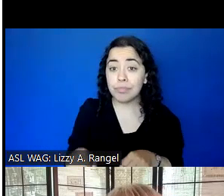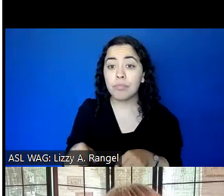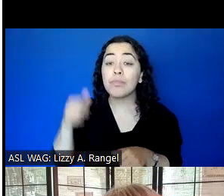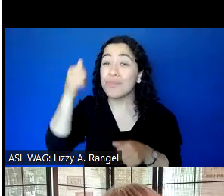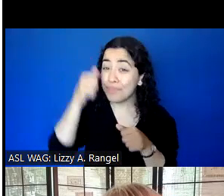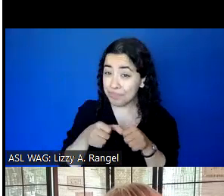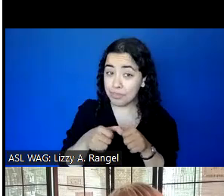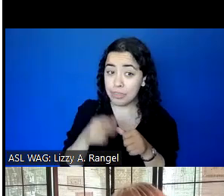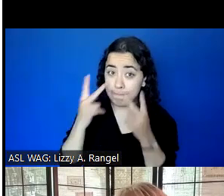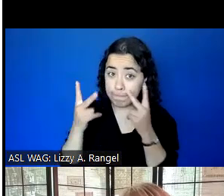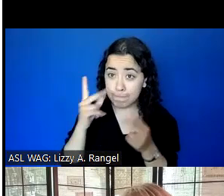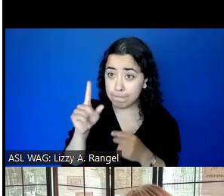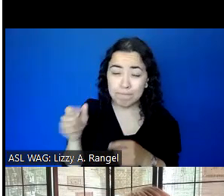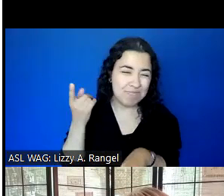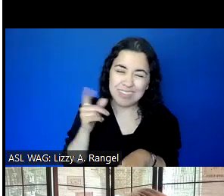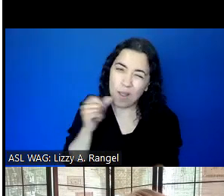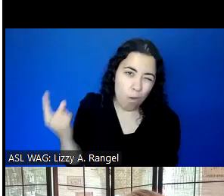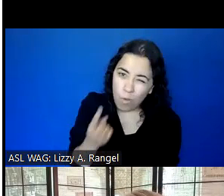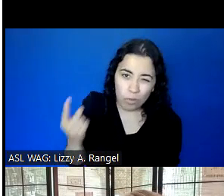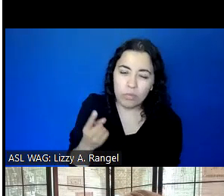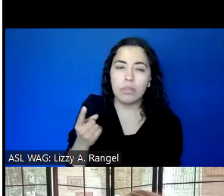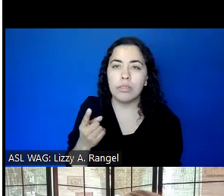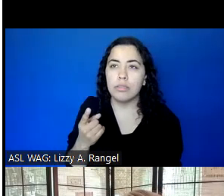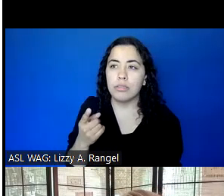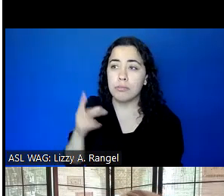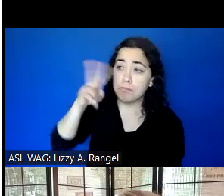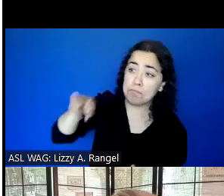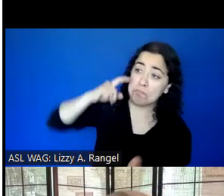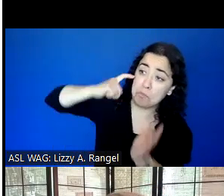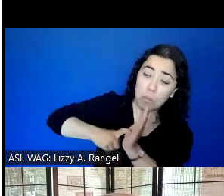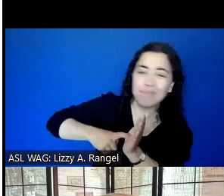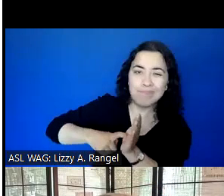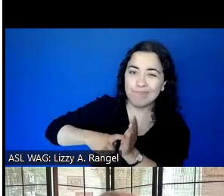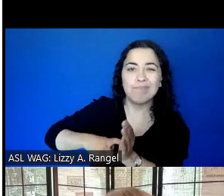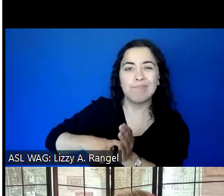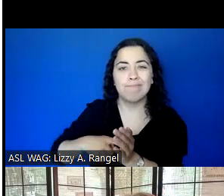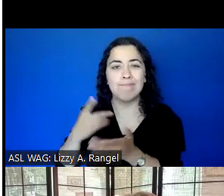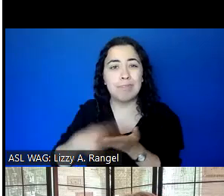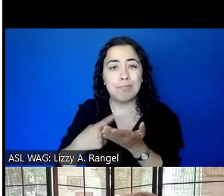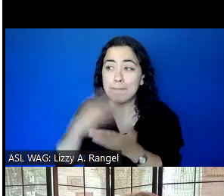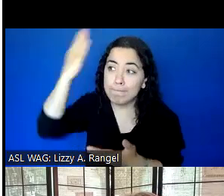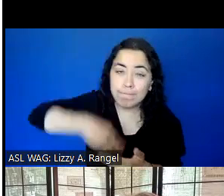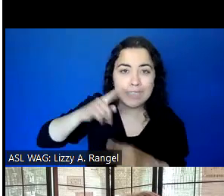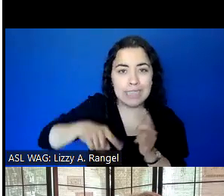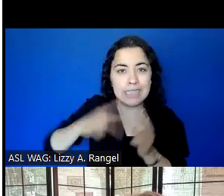As a reminder, depression can be episodic. And I say this at every talk I give. Remember that not